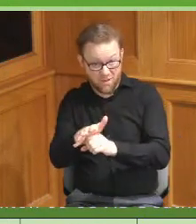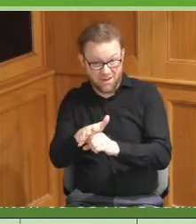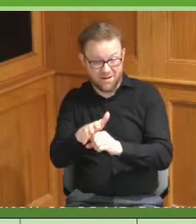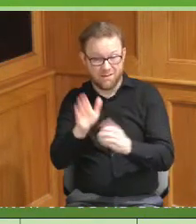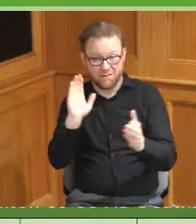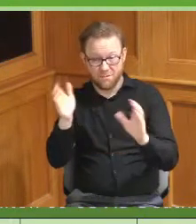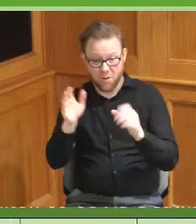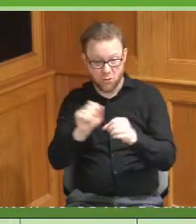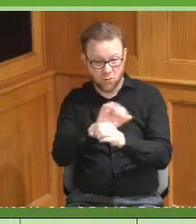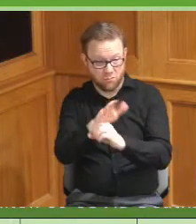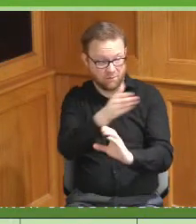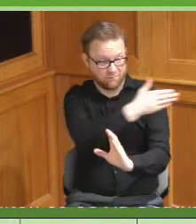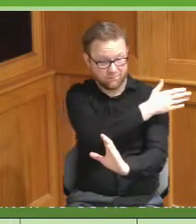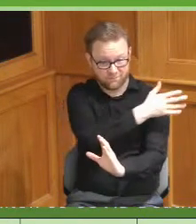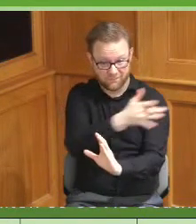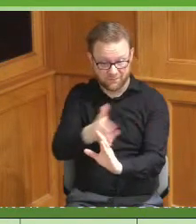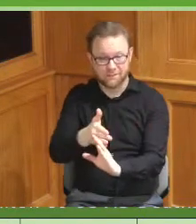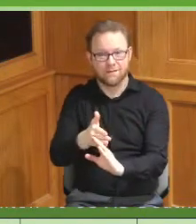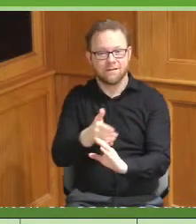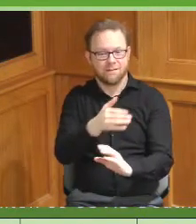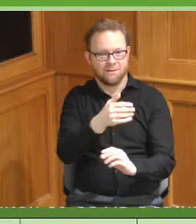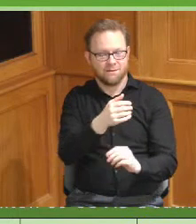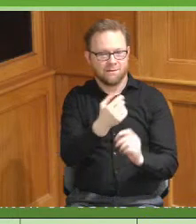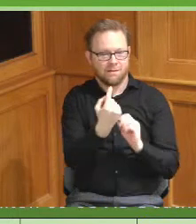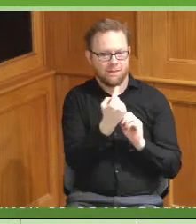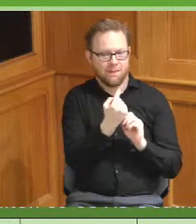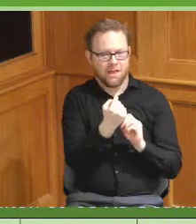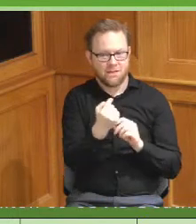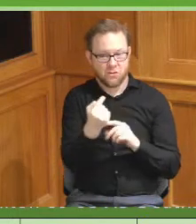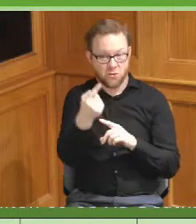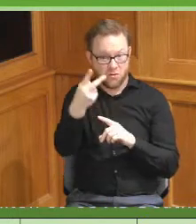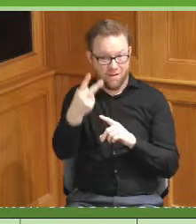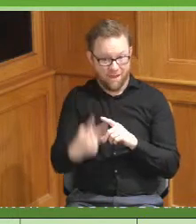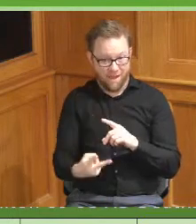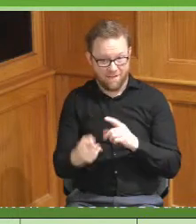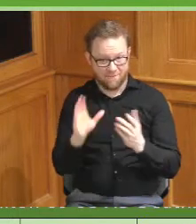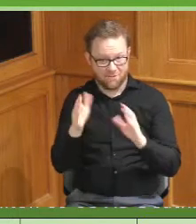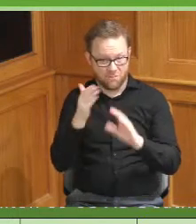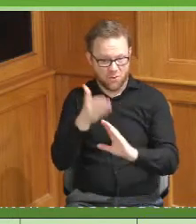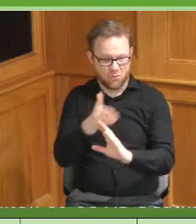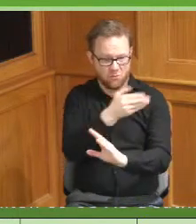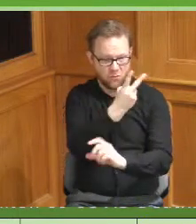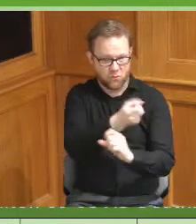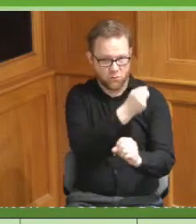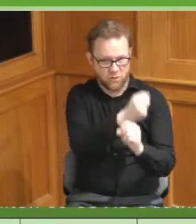last year we had half as many deaths as we did in either of the prior two years so we are continuing